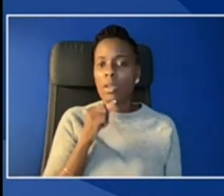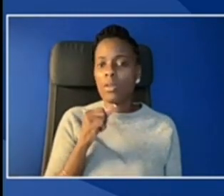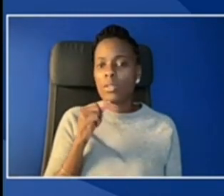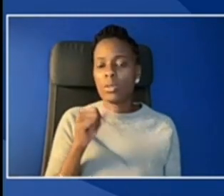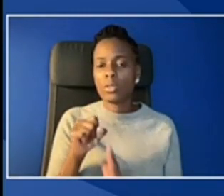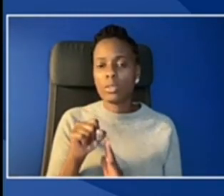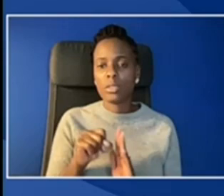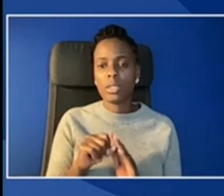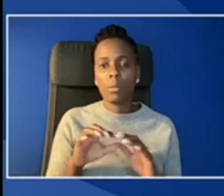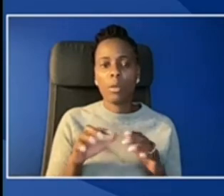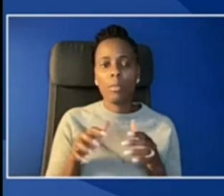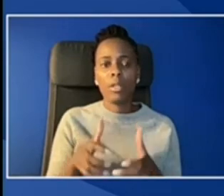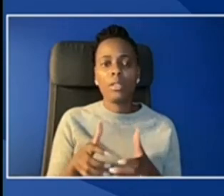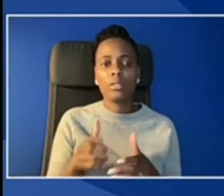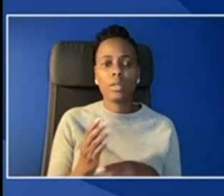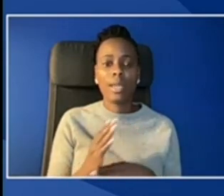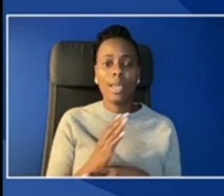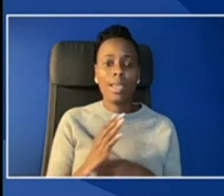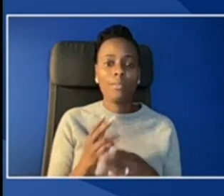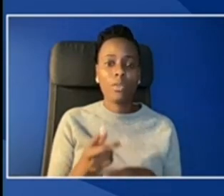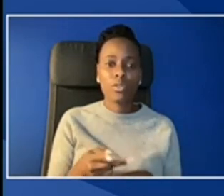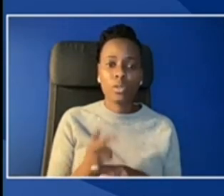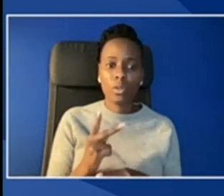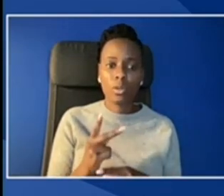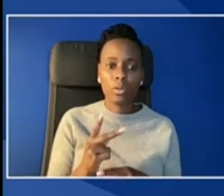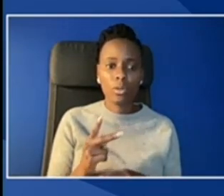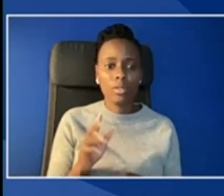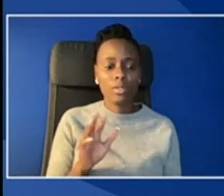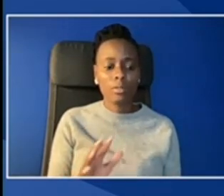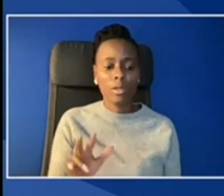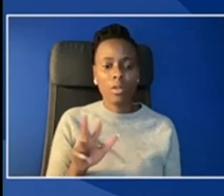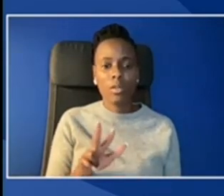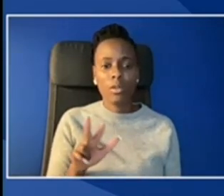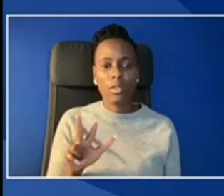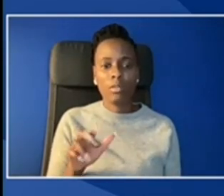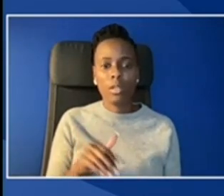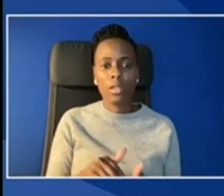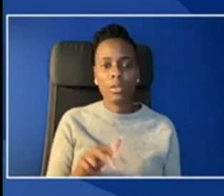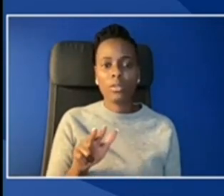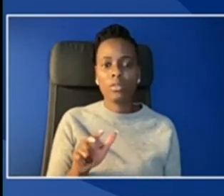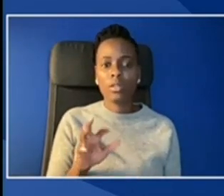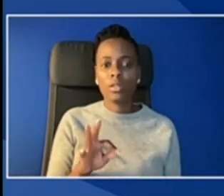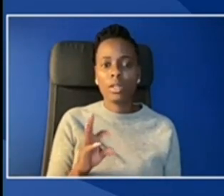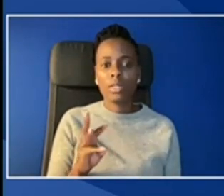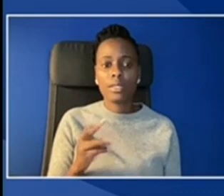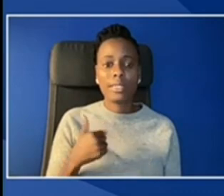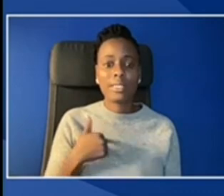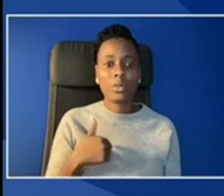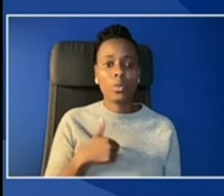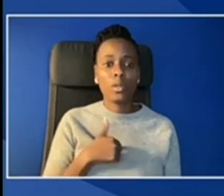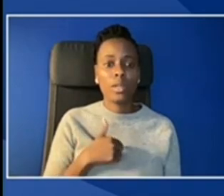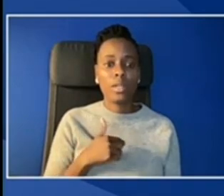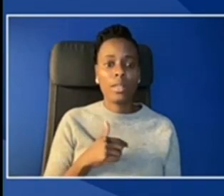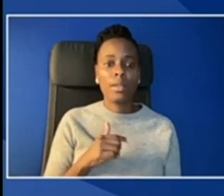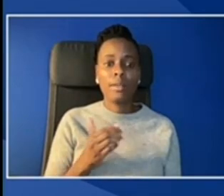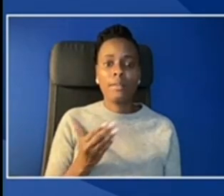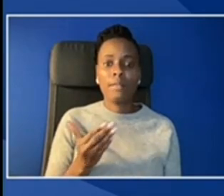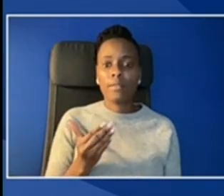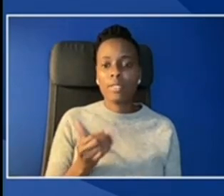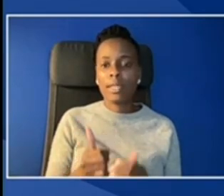about 33,396, and we are the 15th highest number state with the number of borrowers